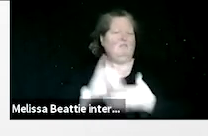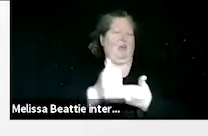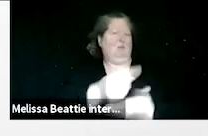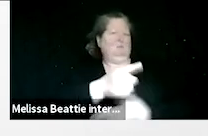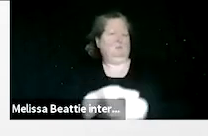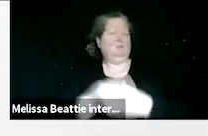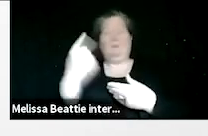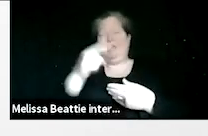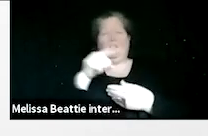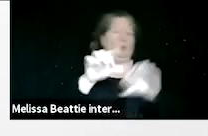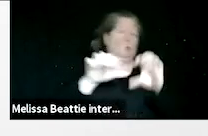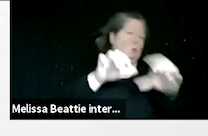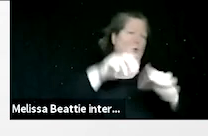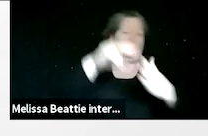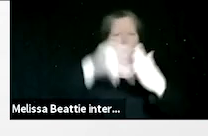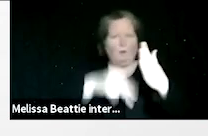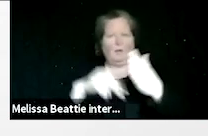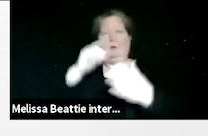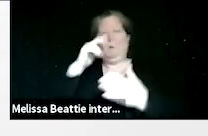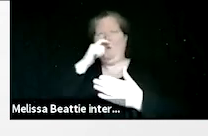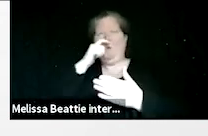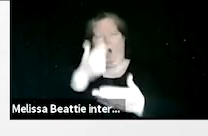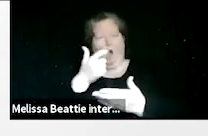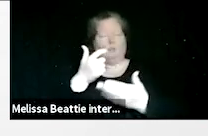Ben Woelk: Not daily about I have